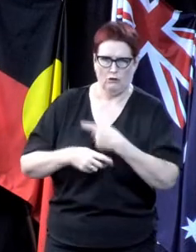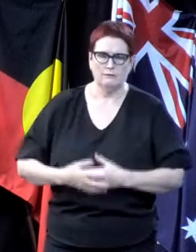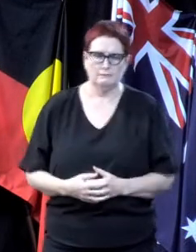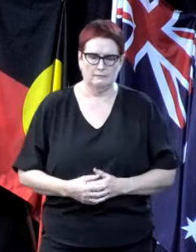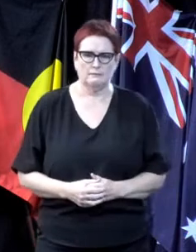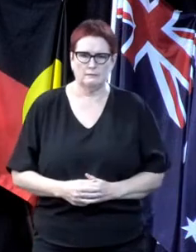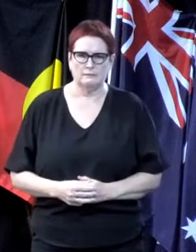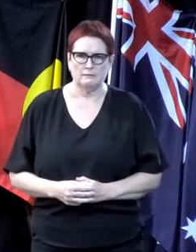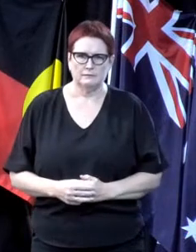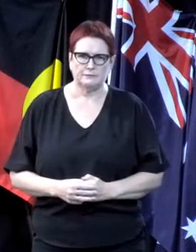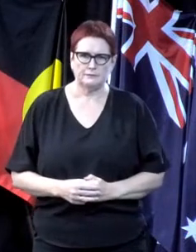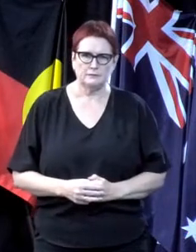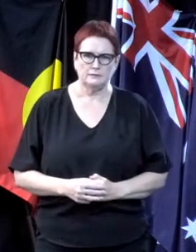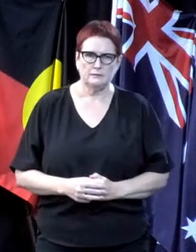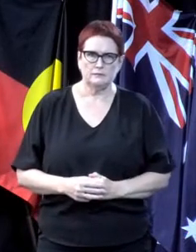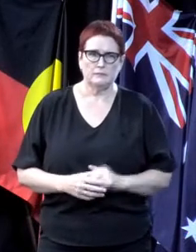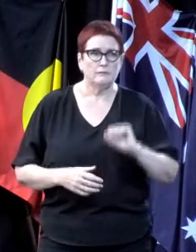And this is directed in your current roles as acting.